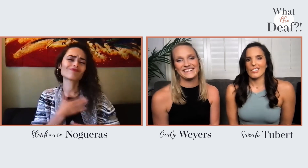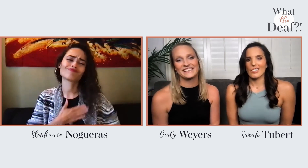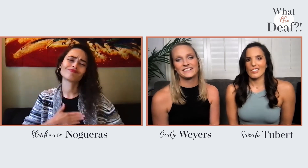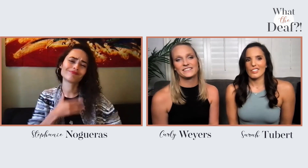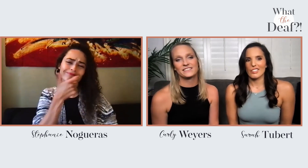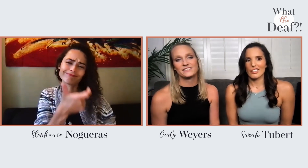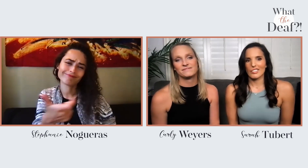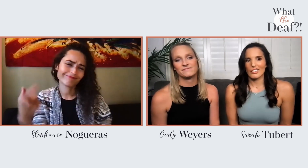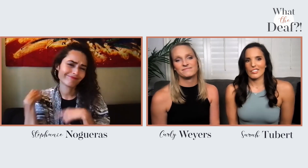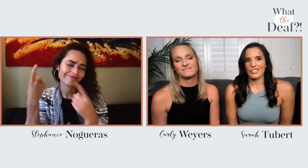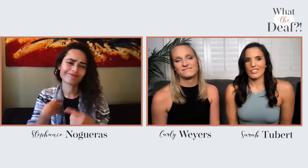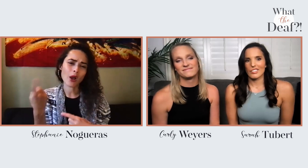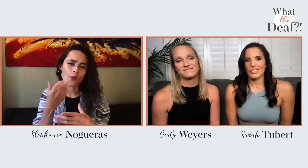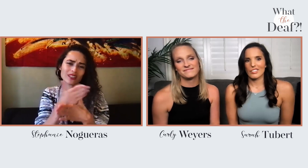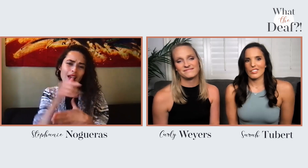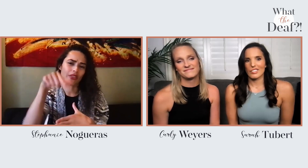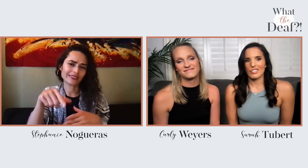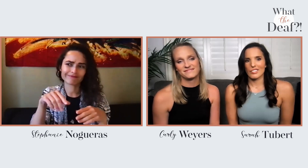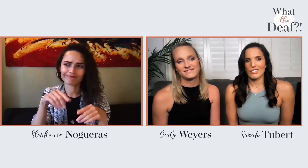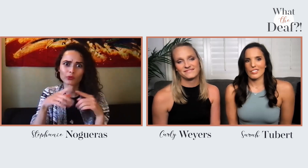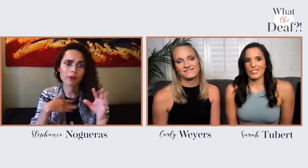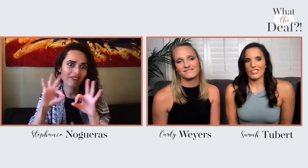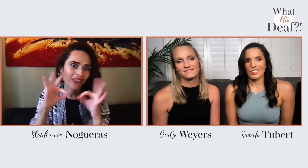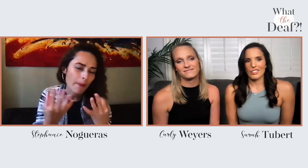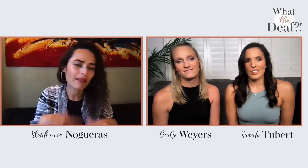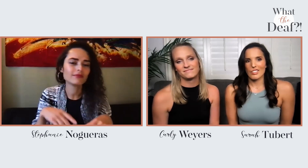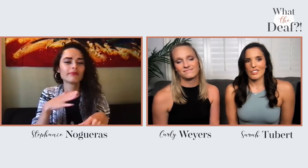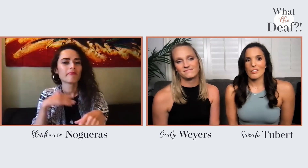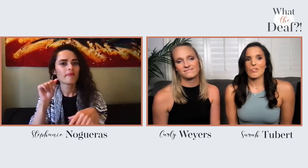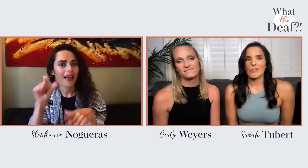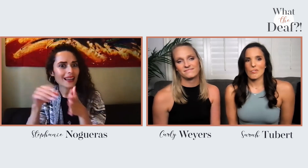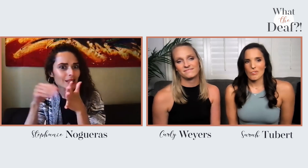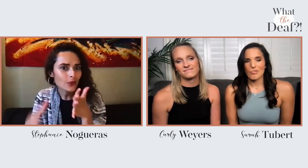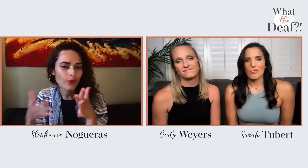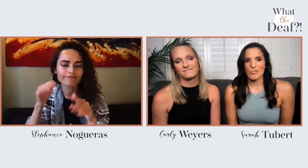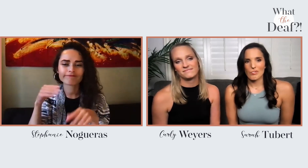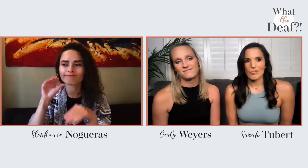I genuinely enjoy watching all of your videos and I share them with my family, with my ASL students.